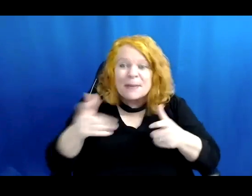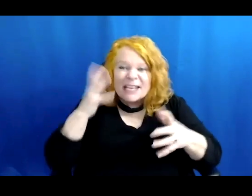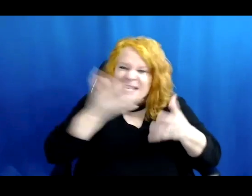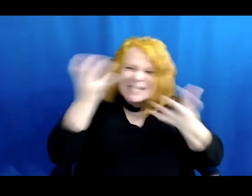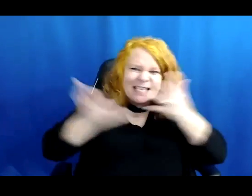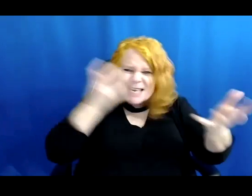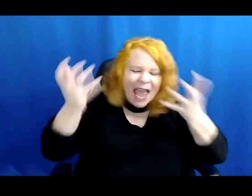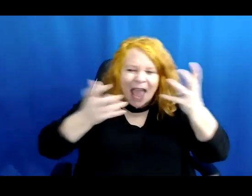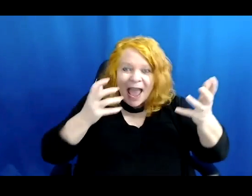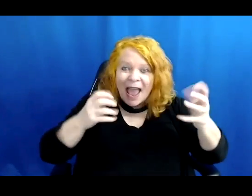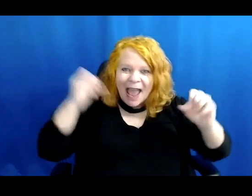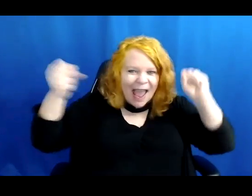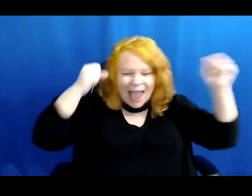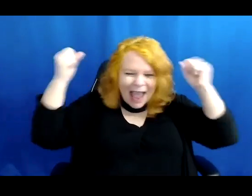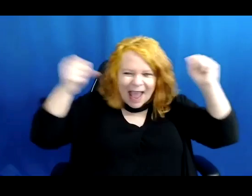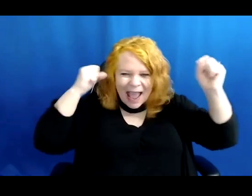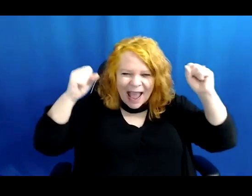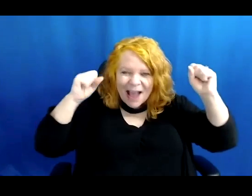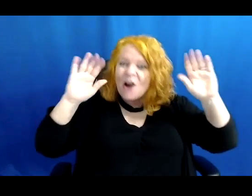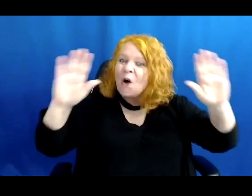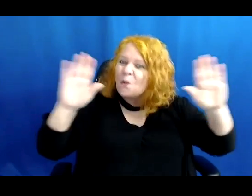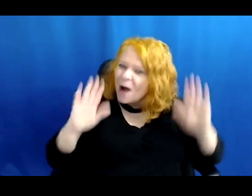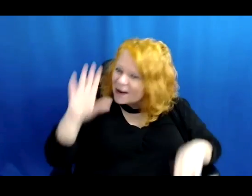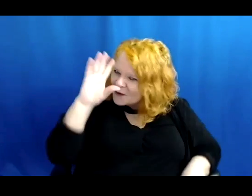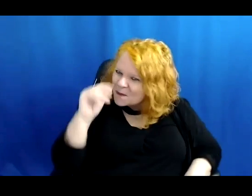Yay! Wonderful boys and girls.